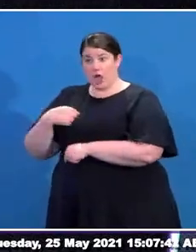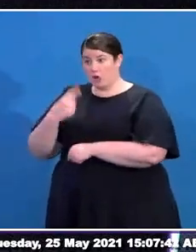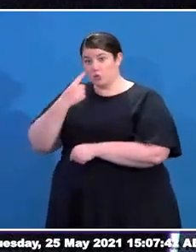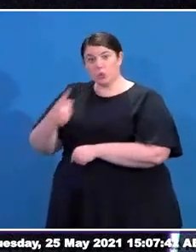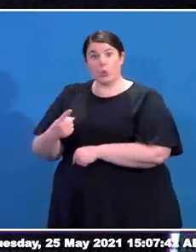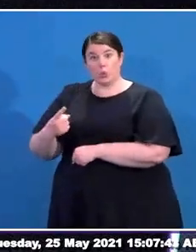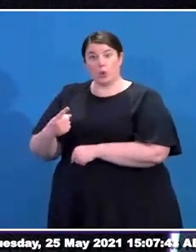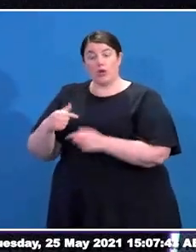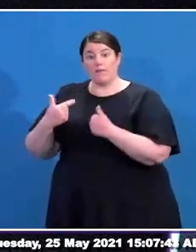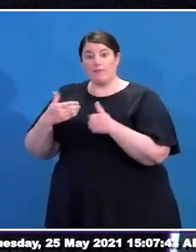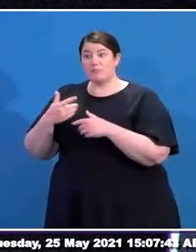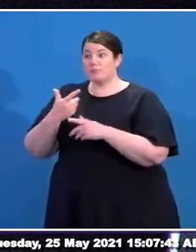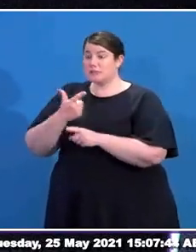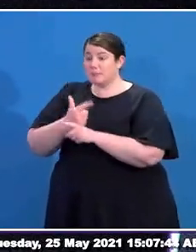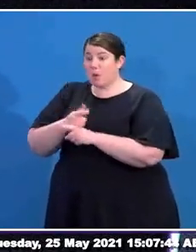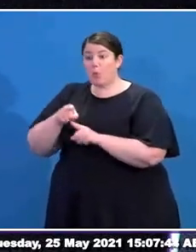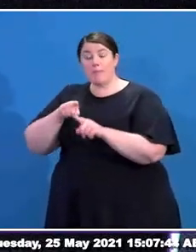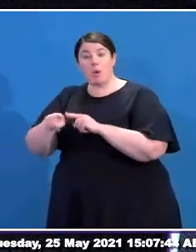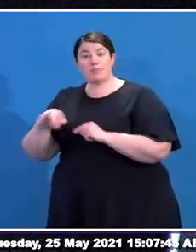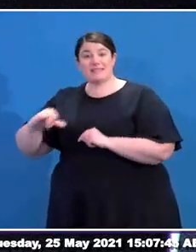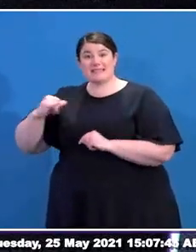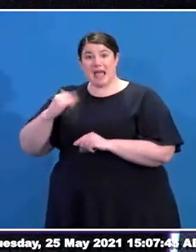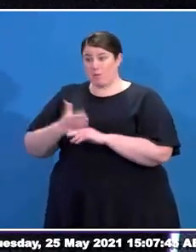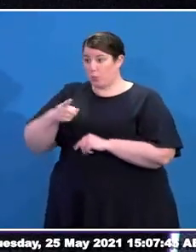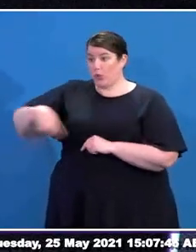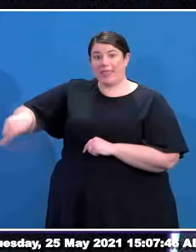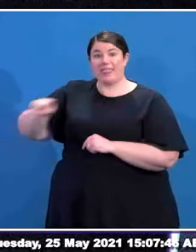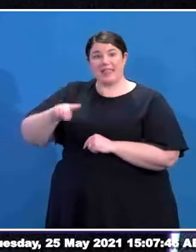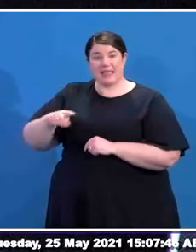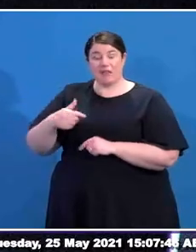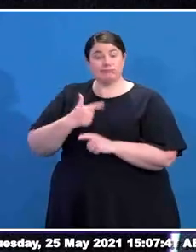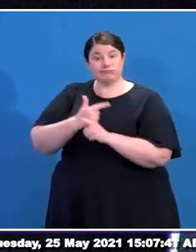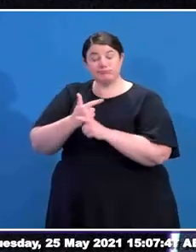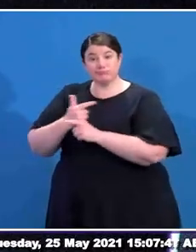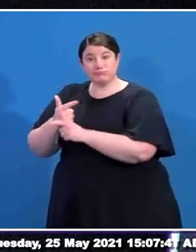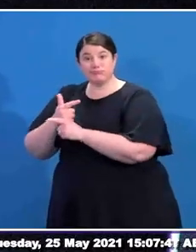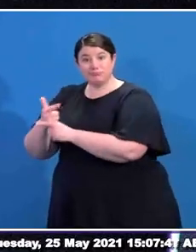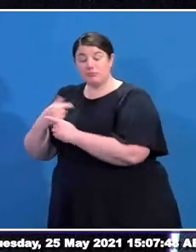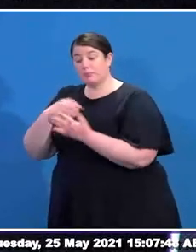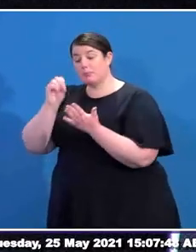the majority of staff working in that particular house and, on reflection,